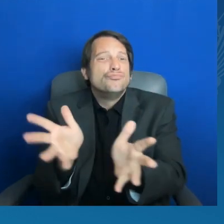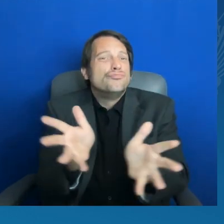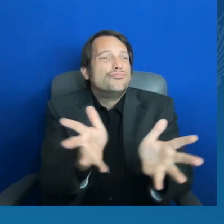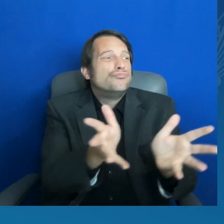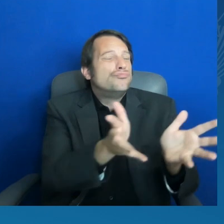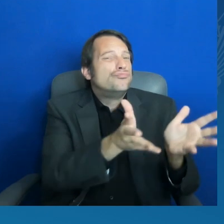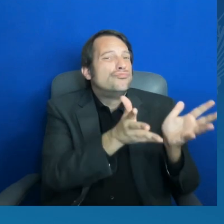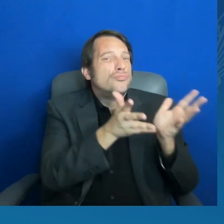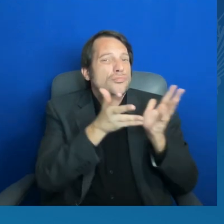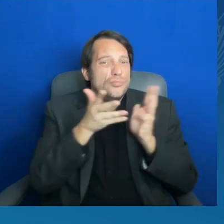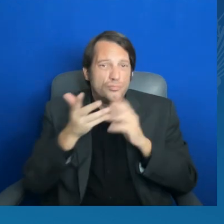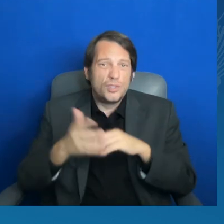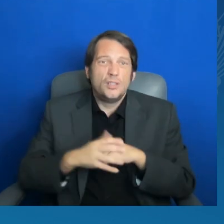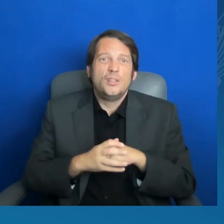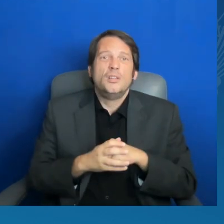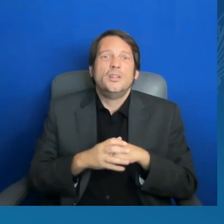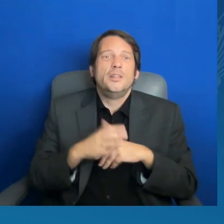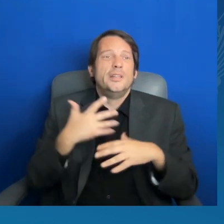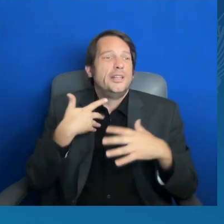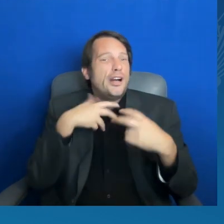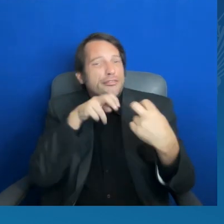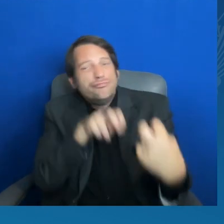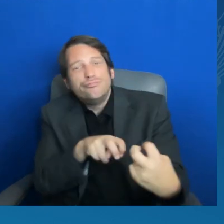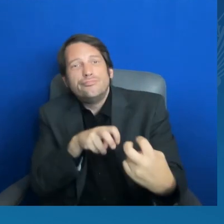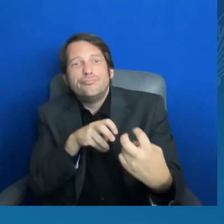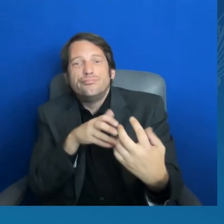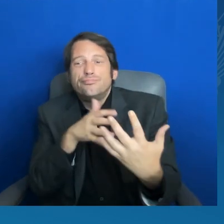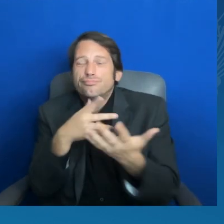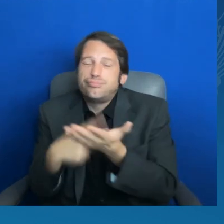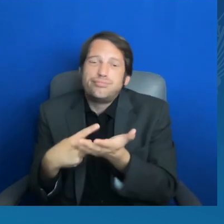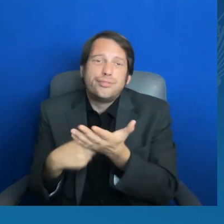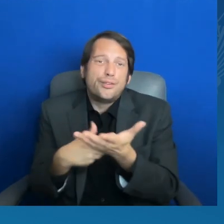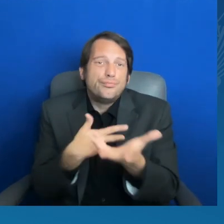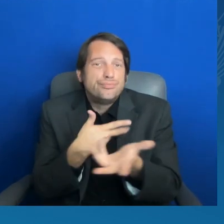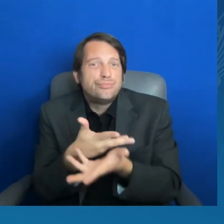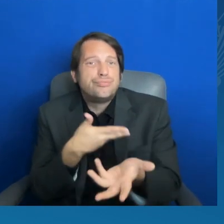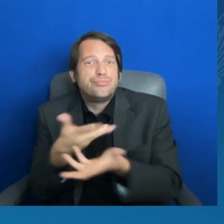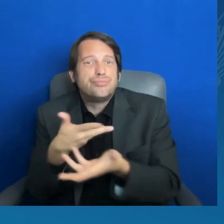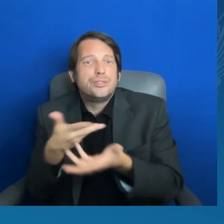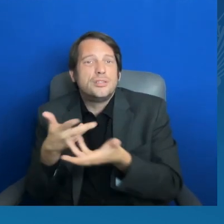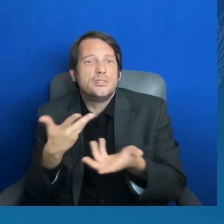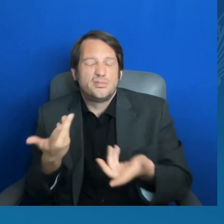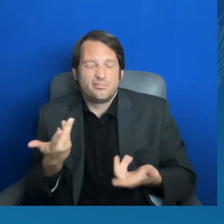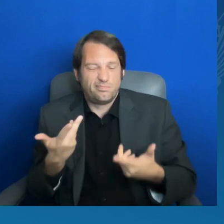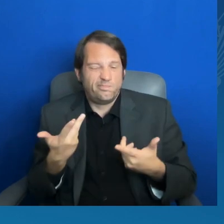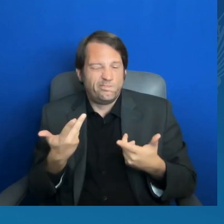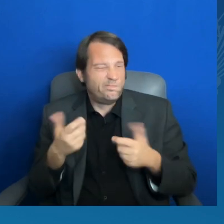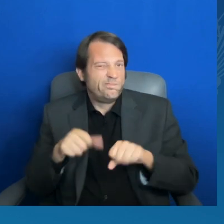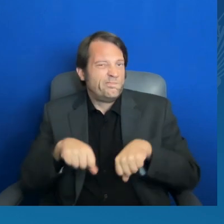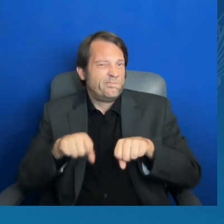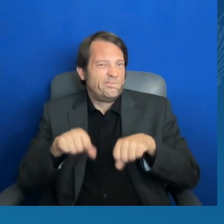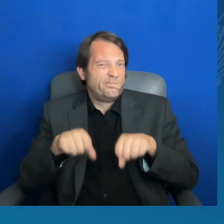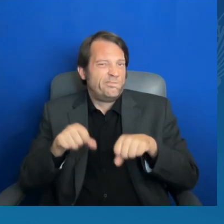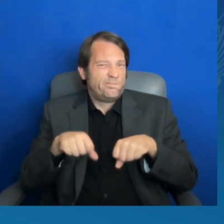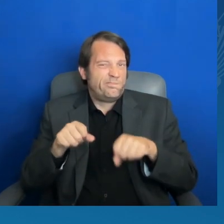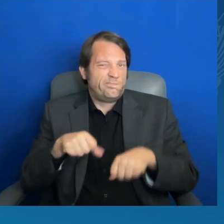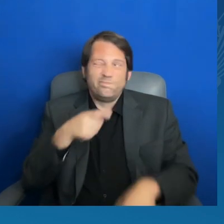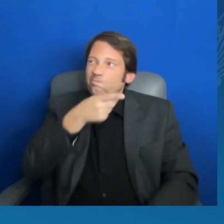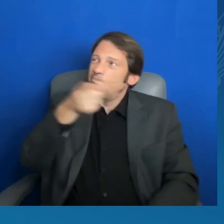We just -- we need these so-called leaders to hear the people and act. We really do.